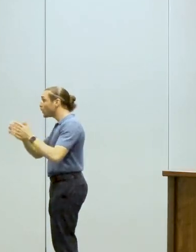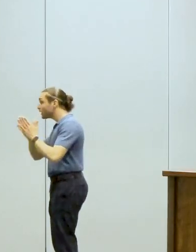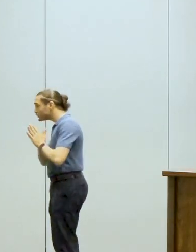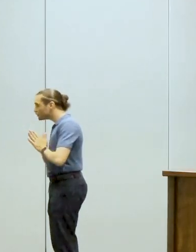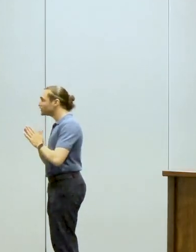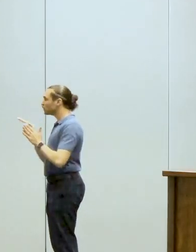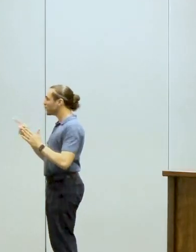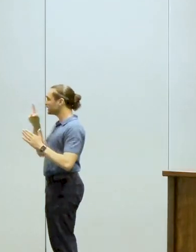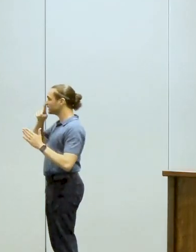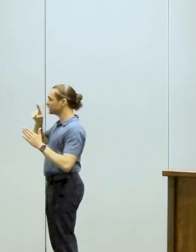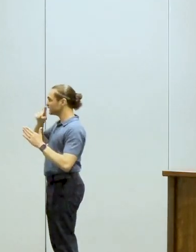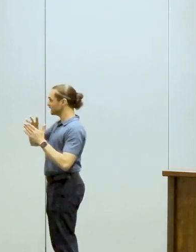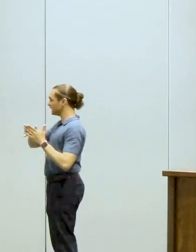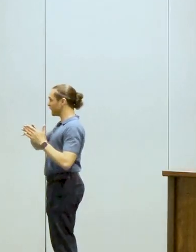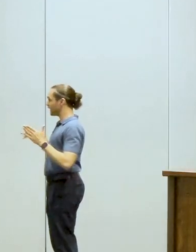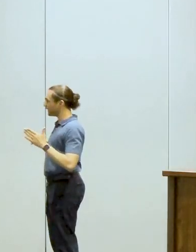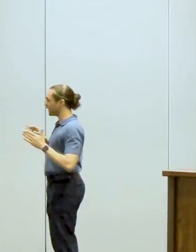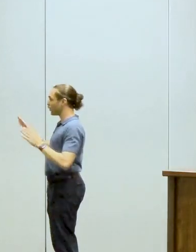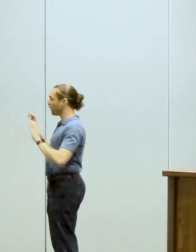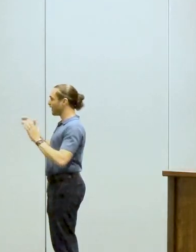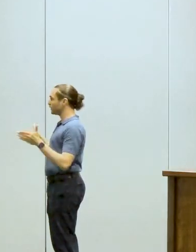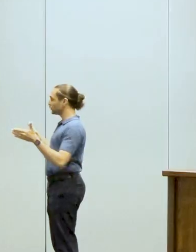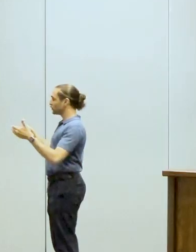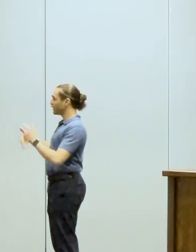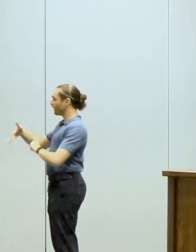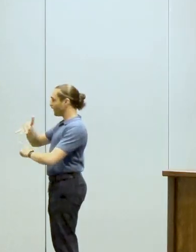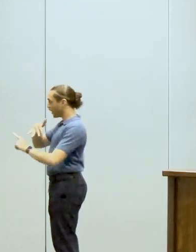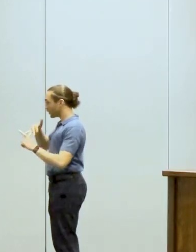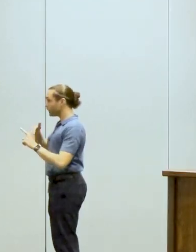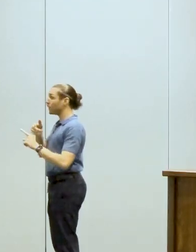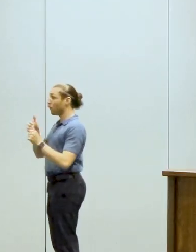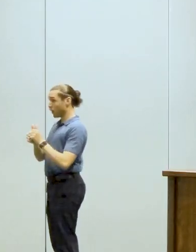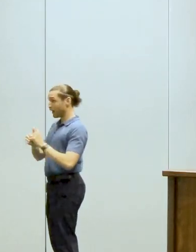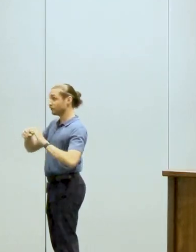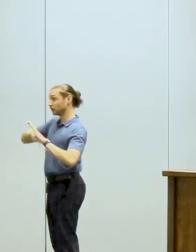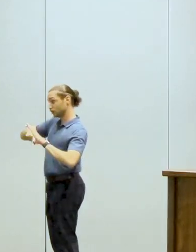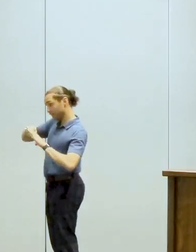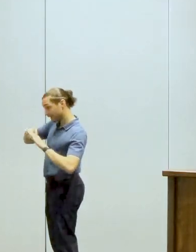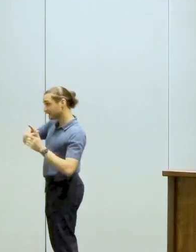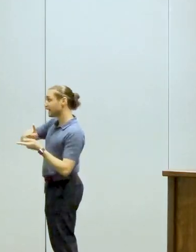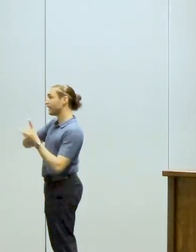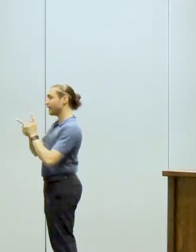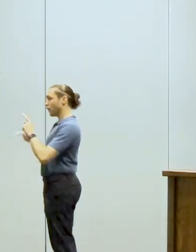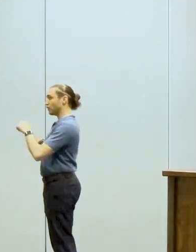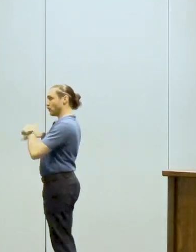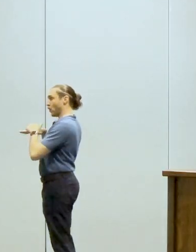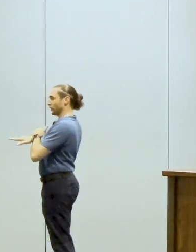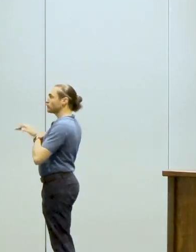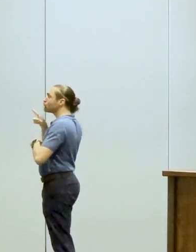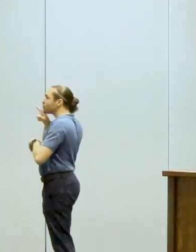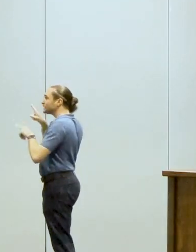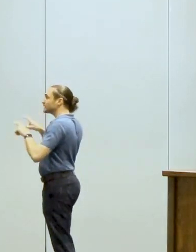environment, thus diluting the type of anxiety you might have going into the exam. So you can say, generate quiz questions